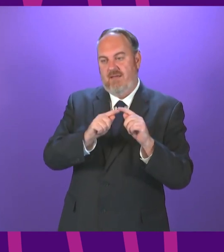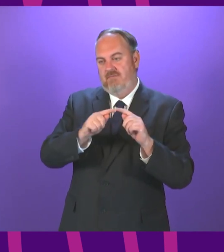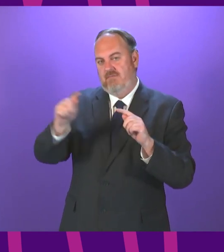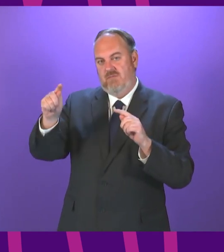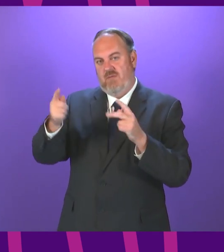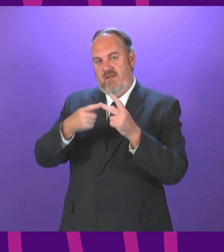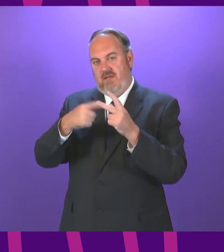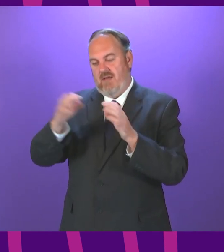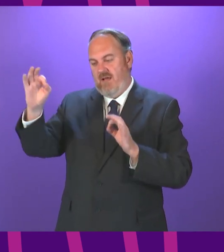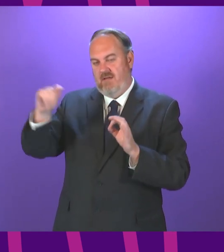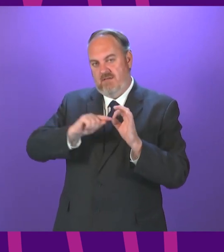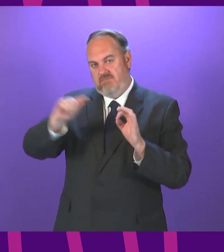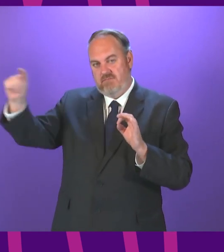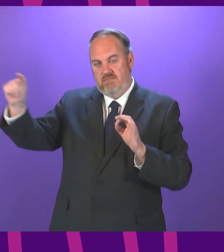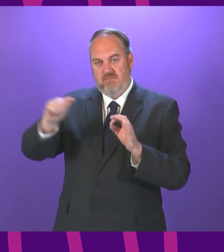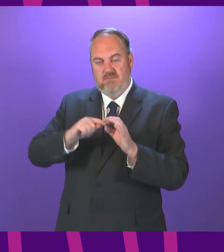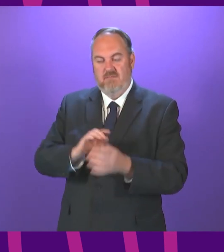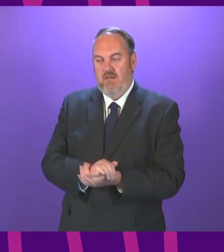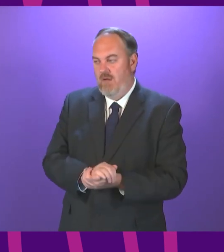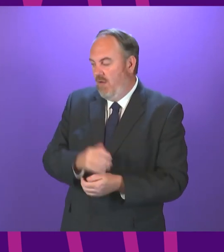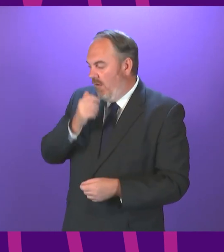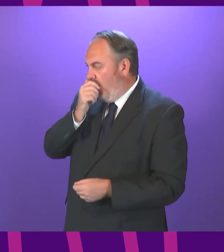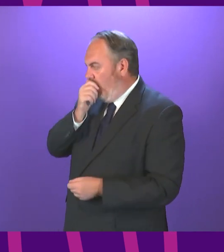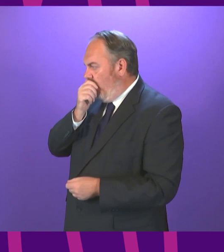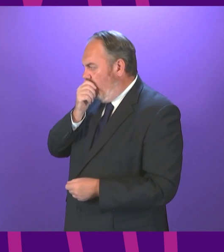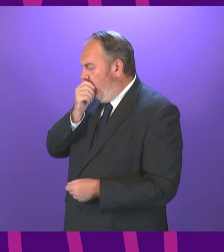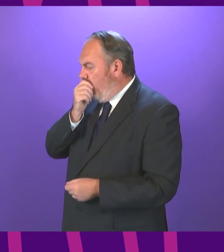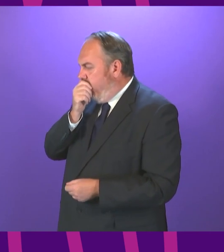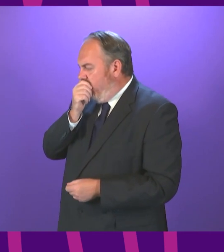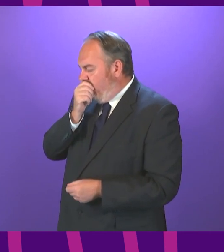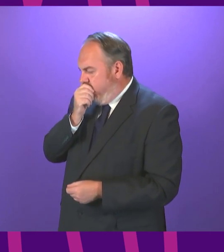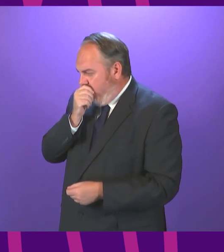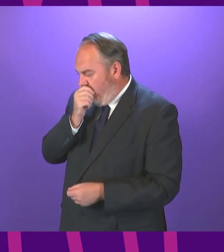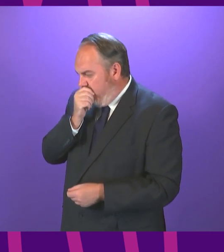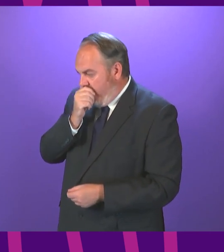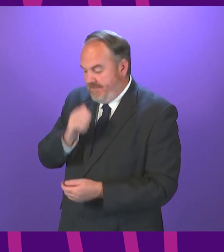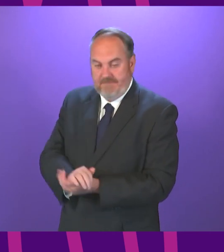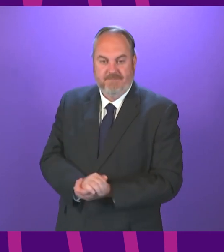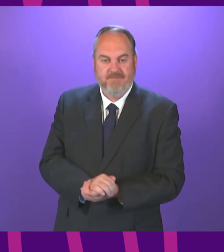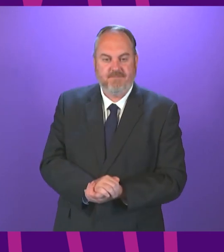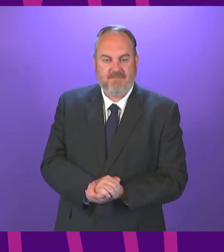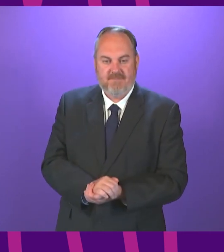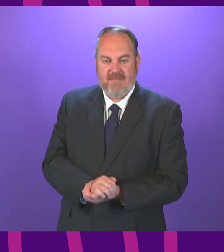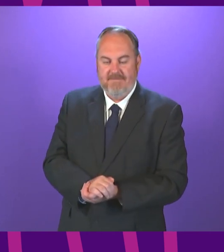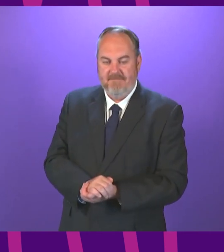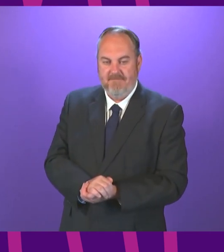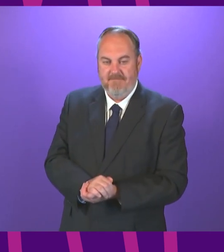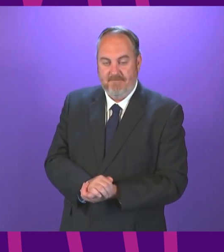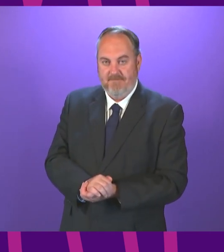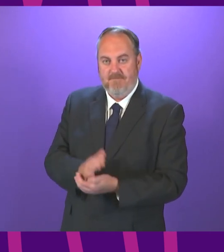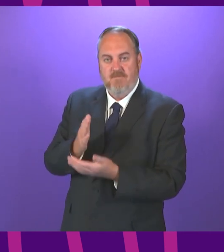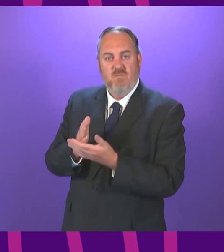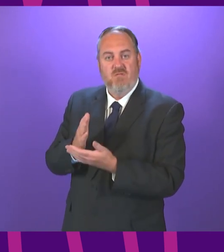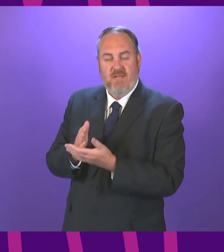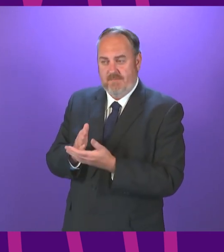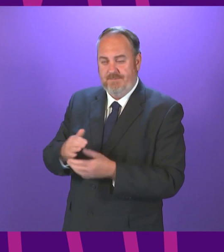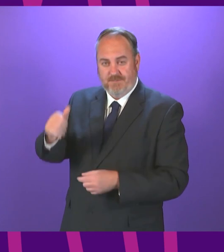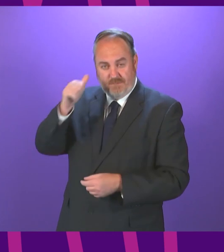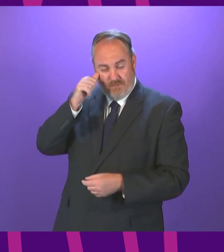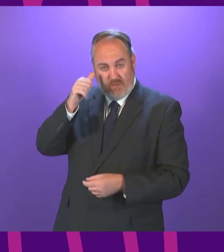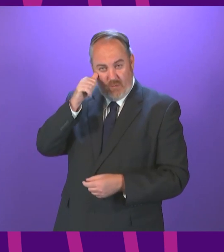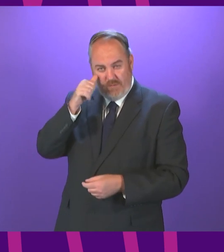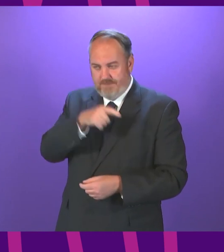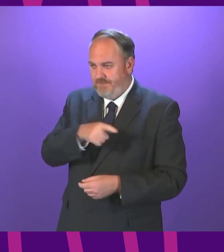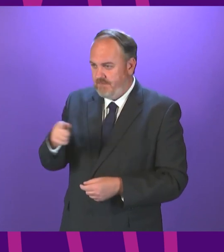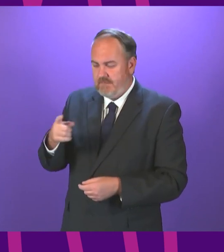The wedding sector still operates under brutal restrictions while other sectors do not.